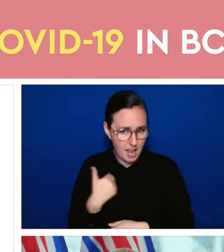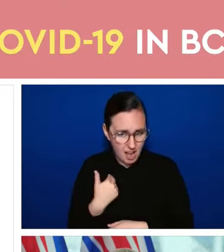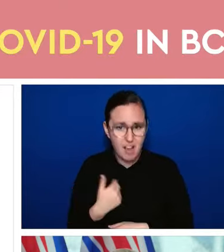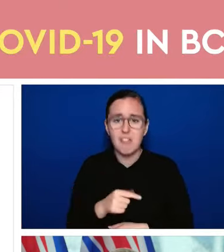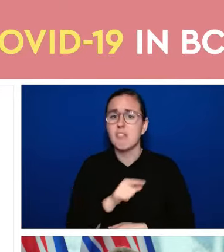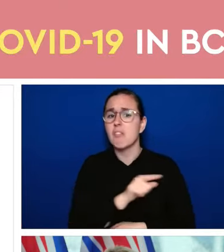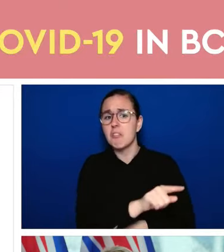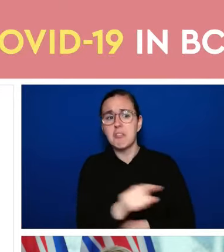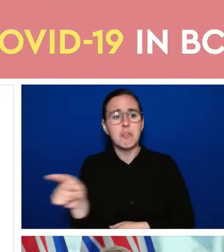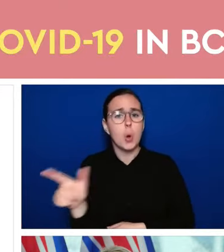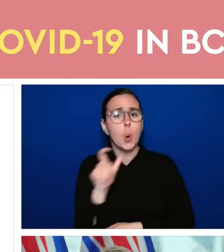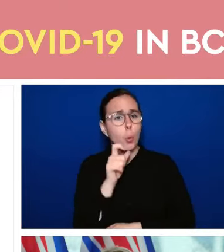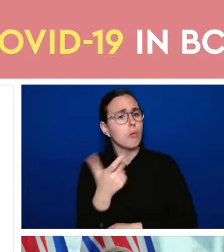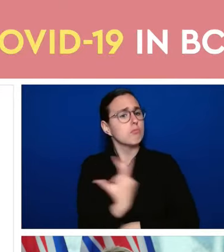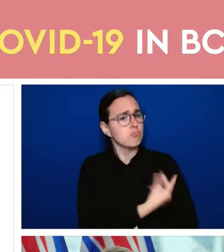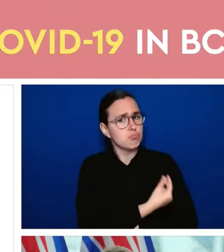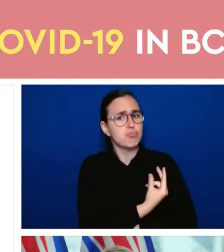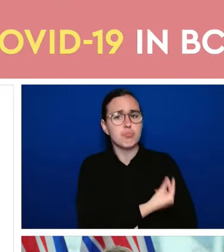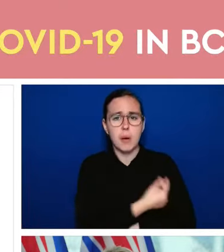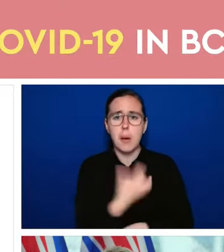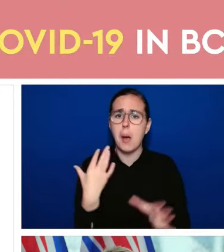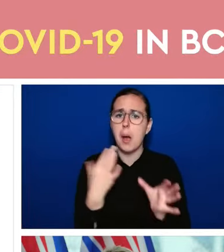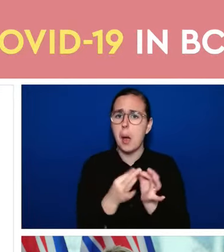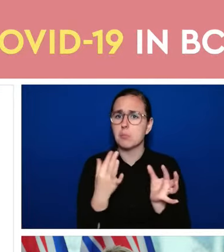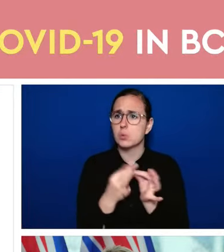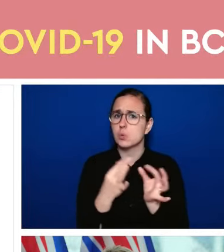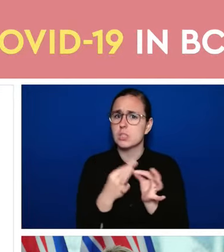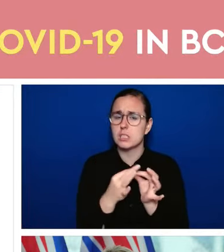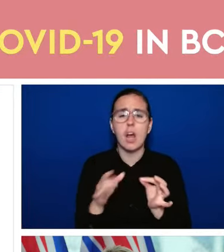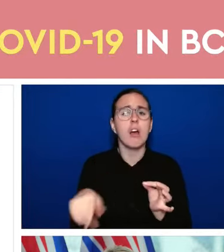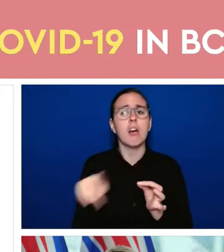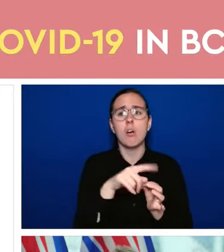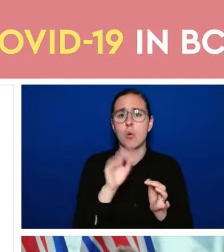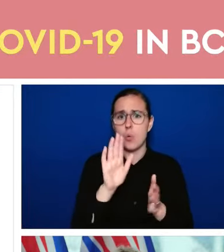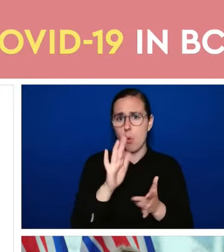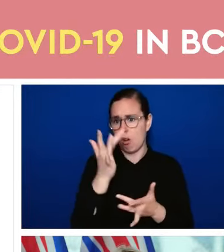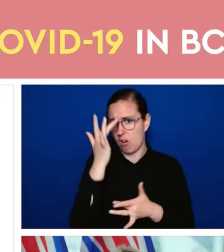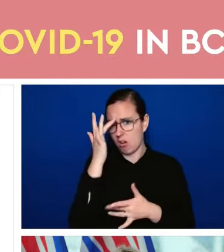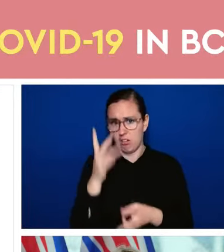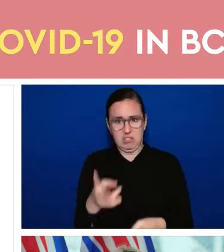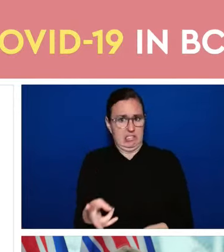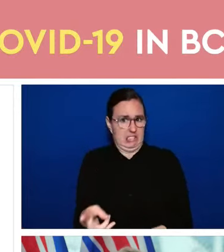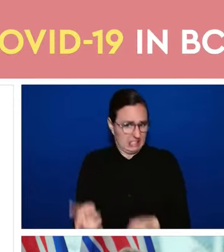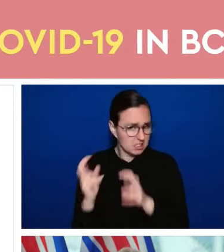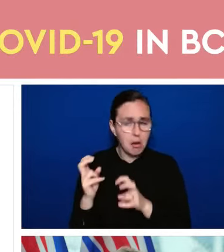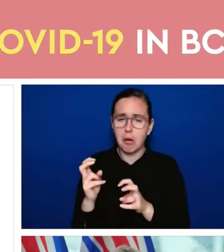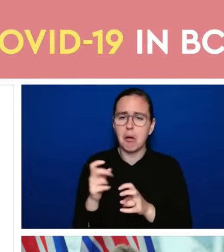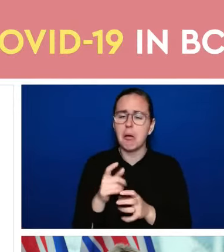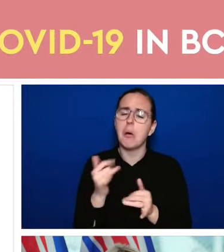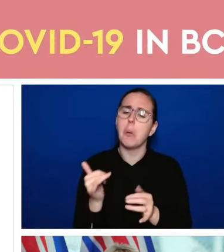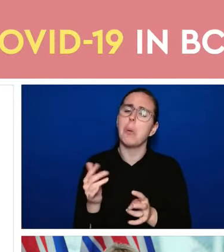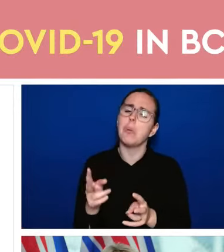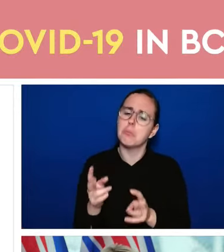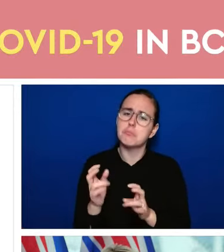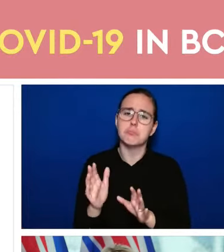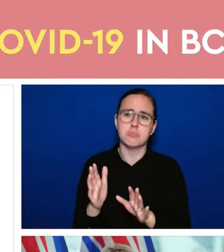outcomes as they did at the onset of this pandemic and that